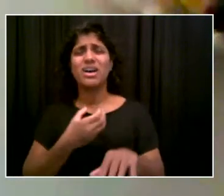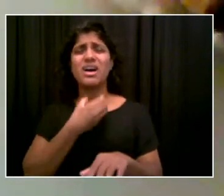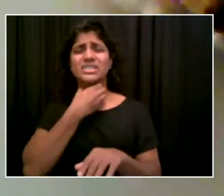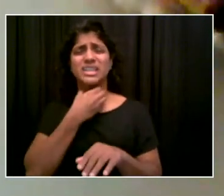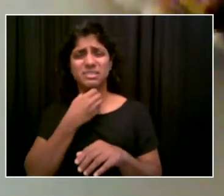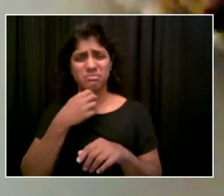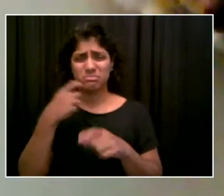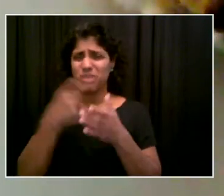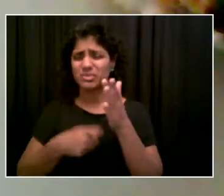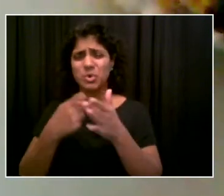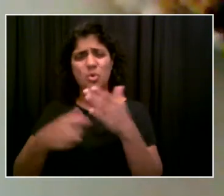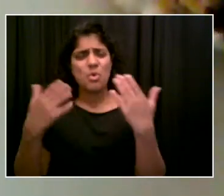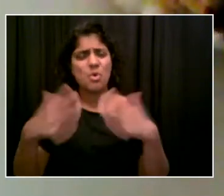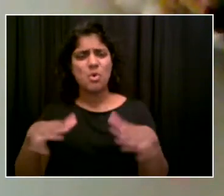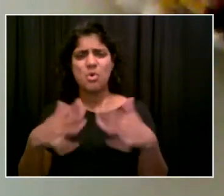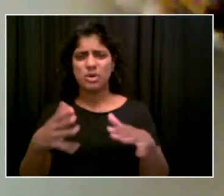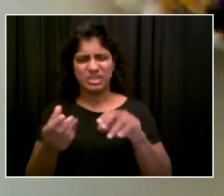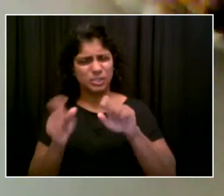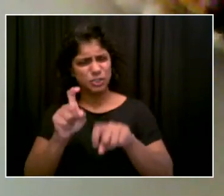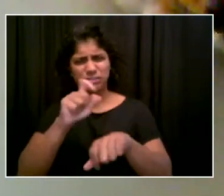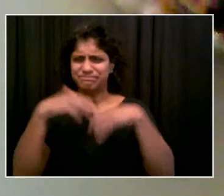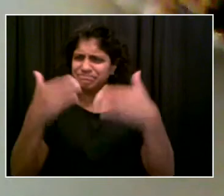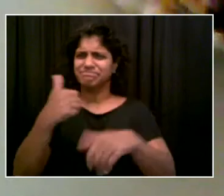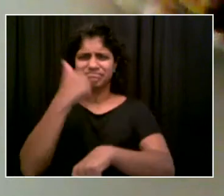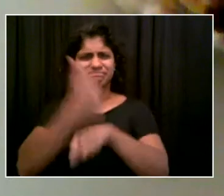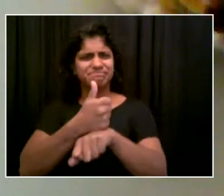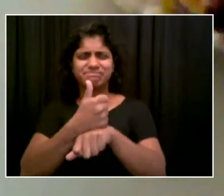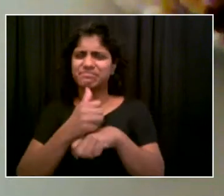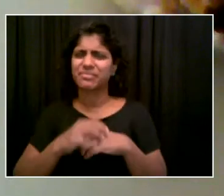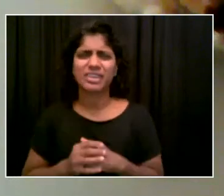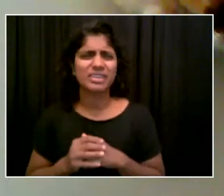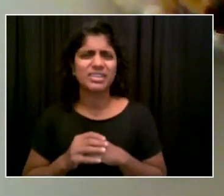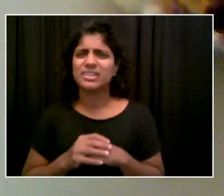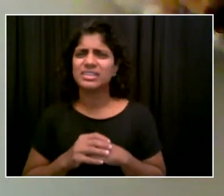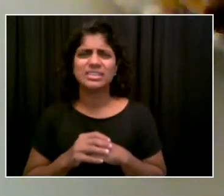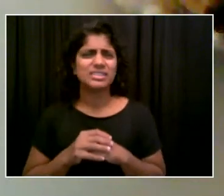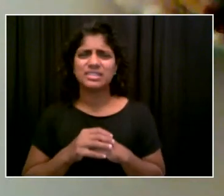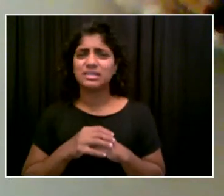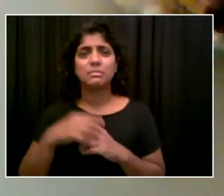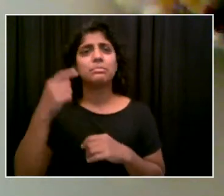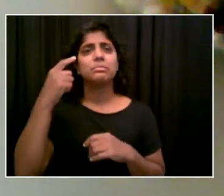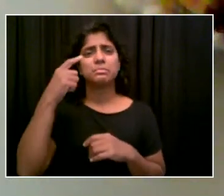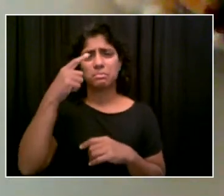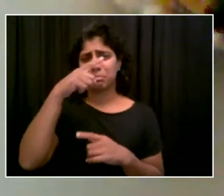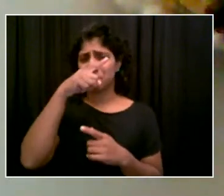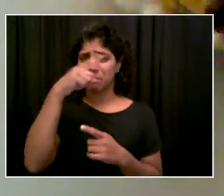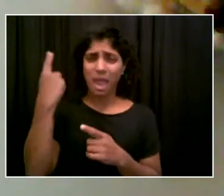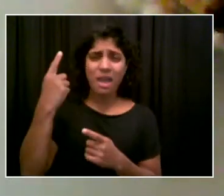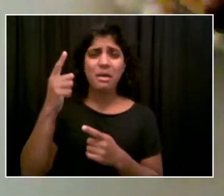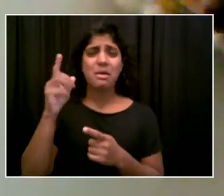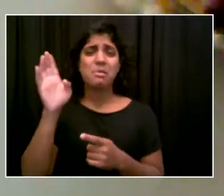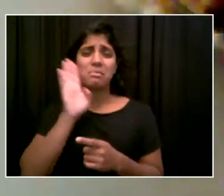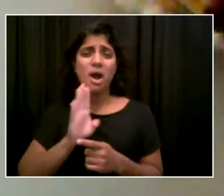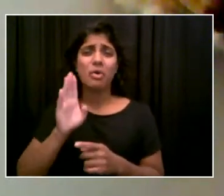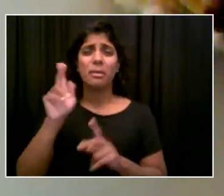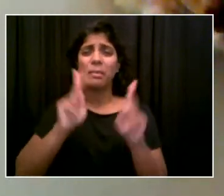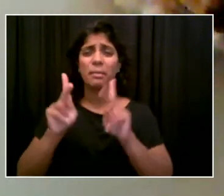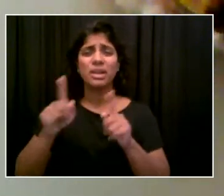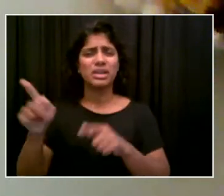CONGESTION PRICING IS ABSOLUTELY IMPORTANT. DISTRICTS LIKE MINE, MOSTLY POOR BLACK AND BROWN NEIGHBORHOODS